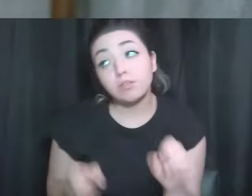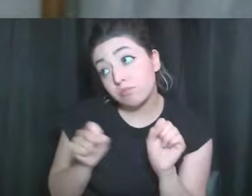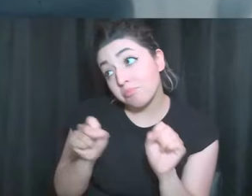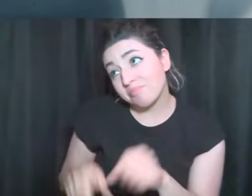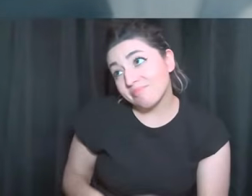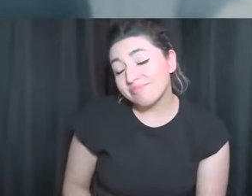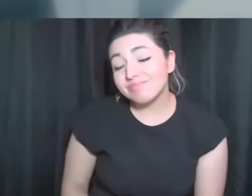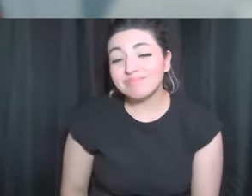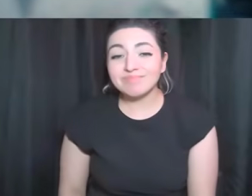You could!